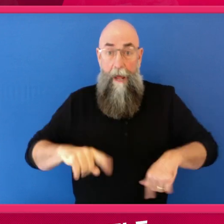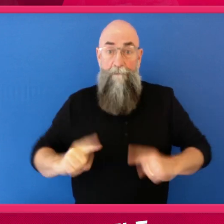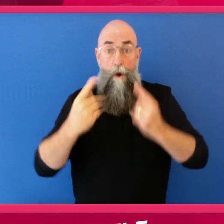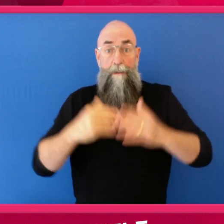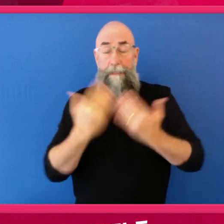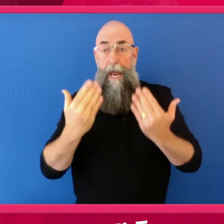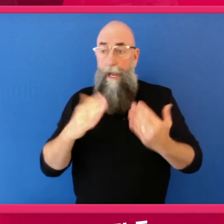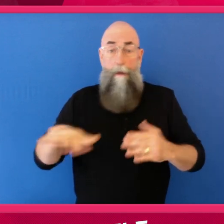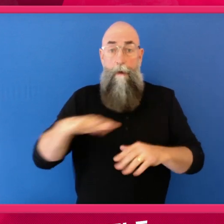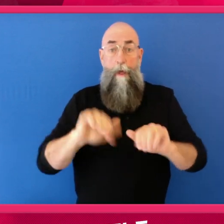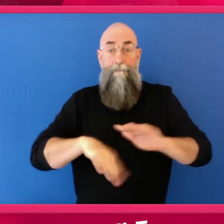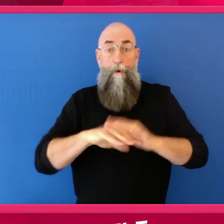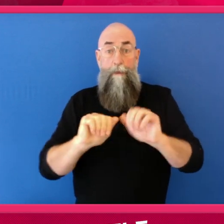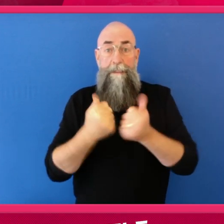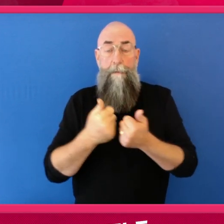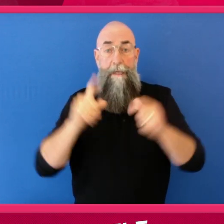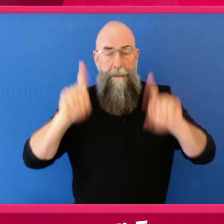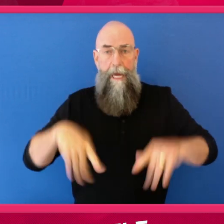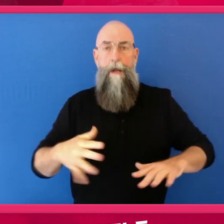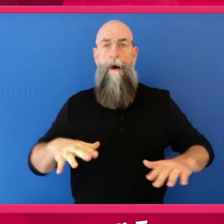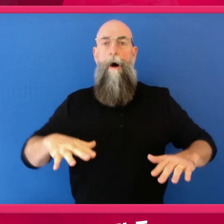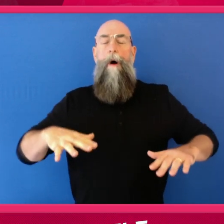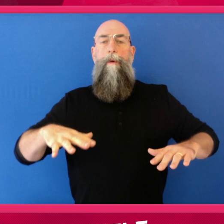done and we're so well put together as a team. And we're all really performing on the world